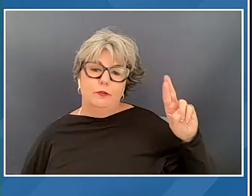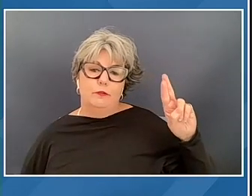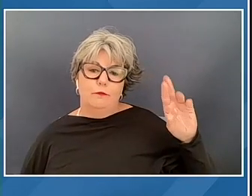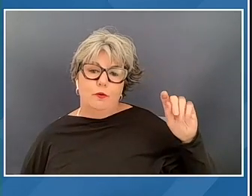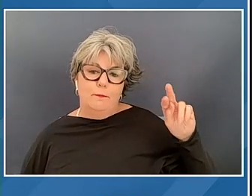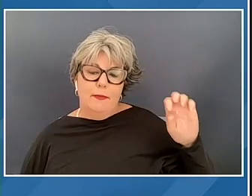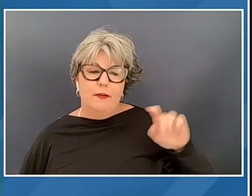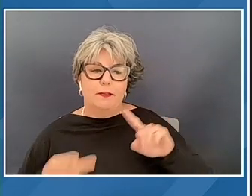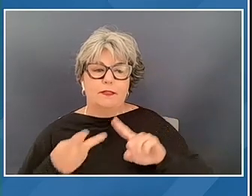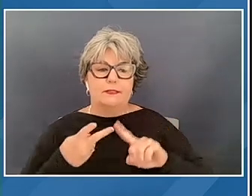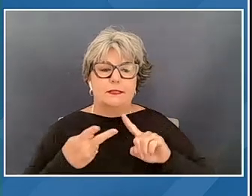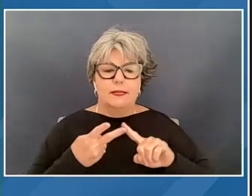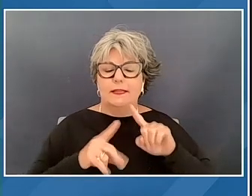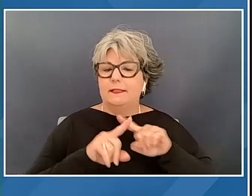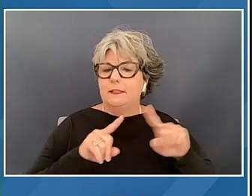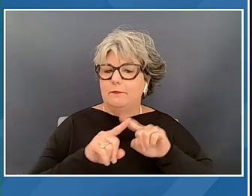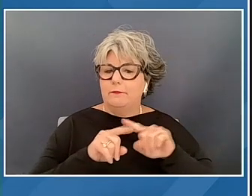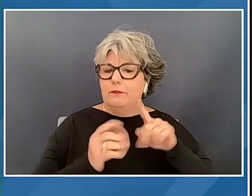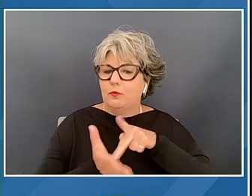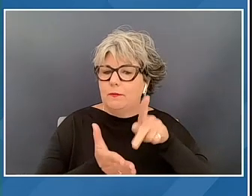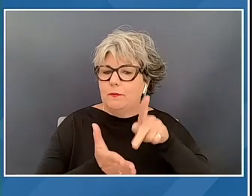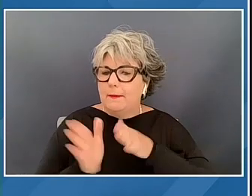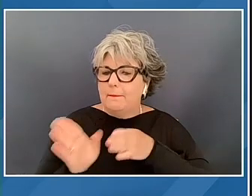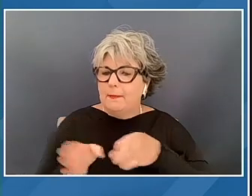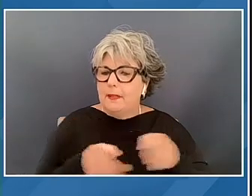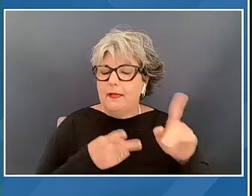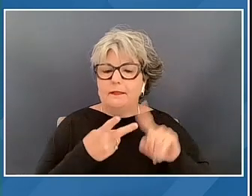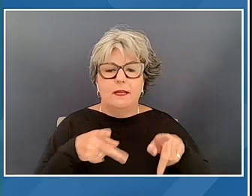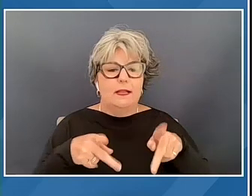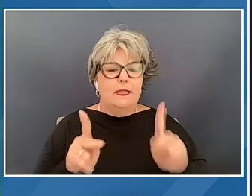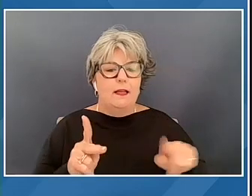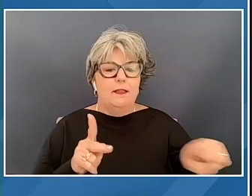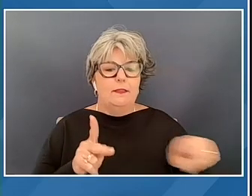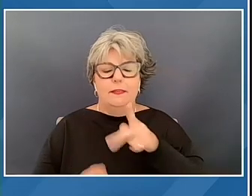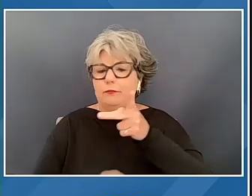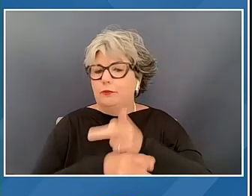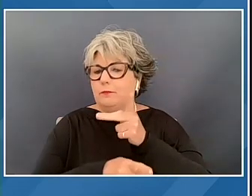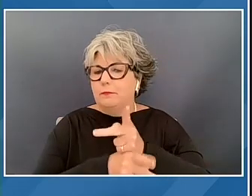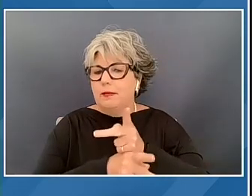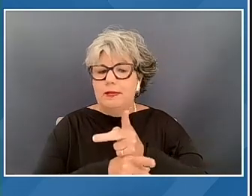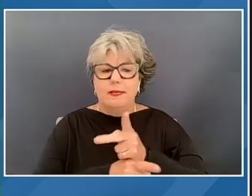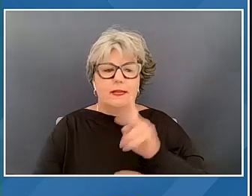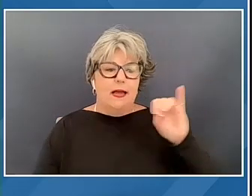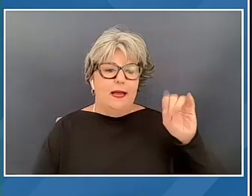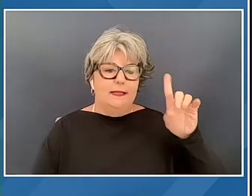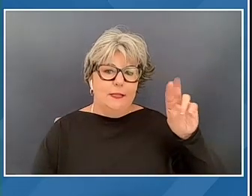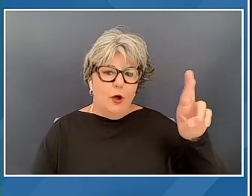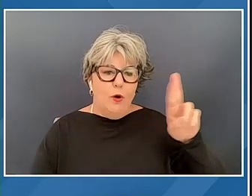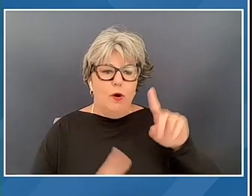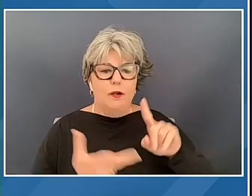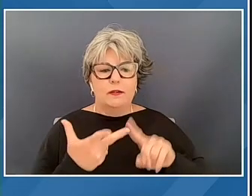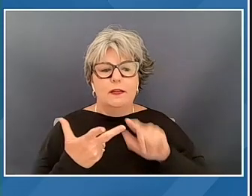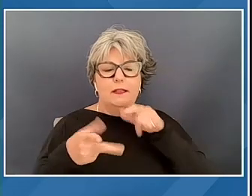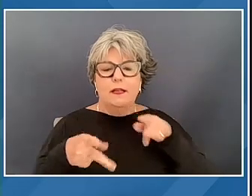plans, failing to enable borrowers to maintain IDR and depriving borrowers of opportunities to avoid default.